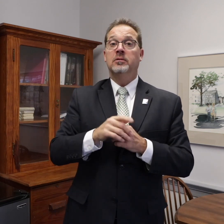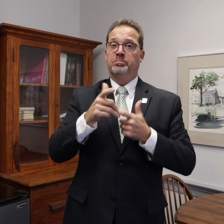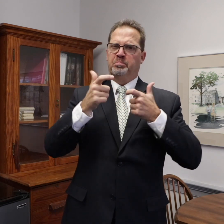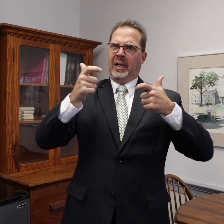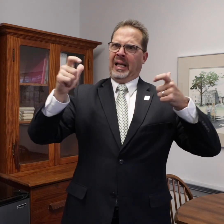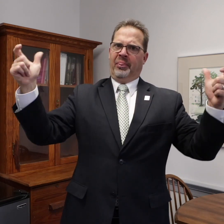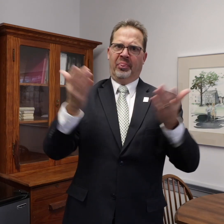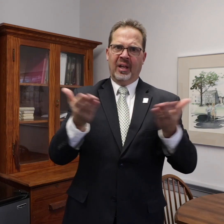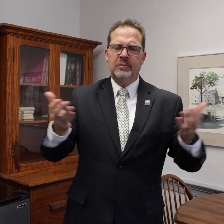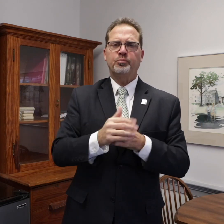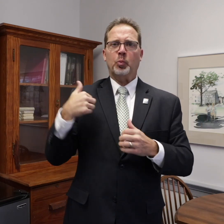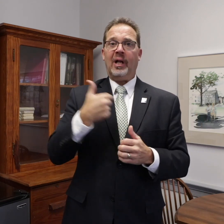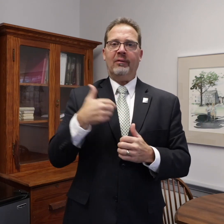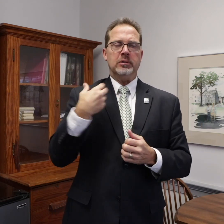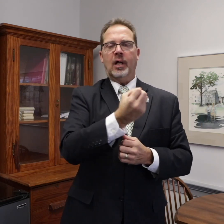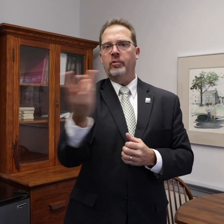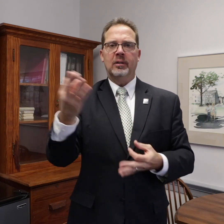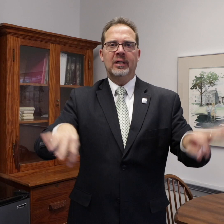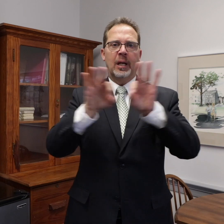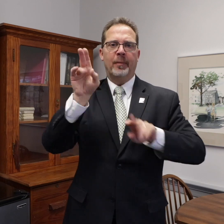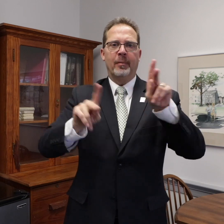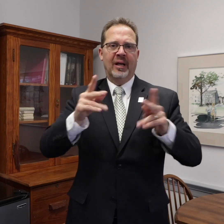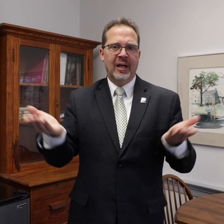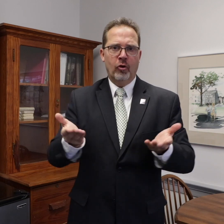attendance. These included executives from Comcast